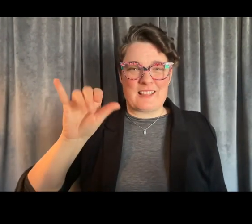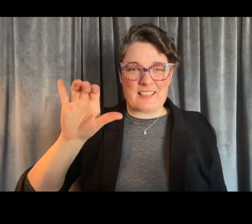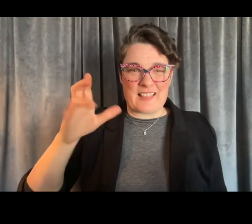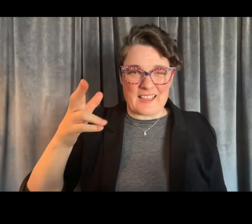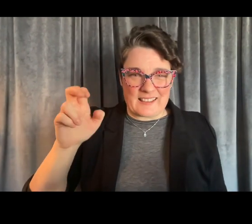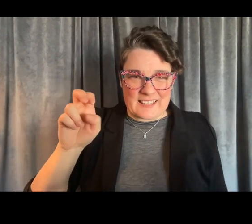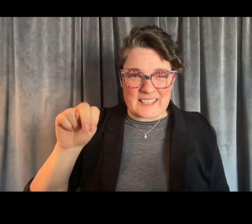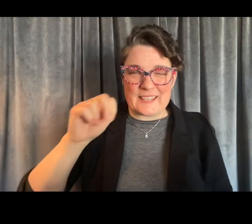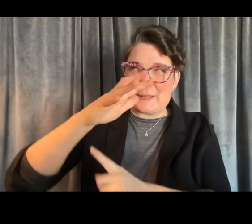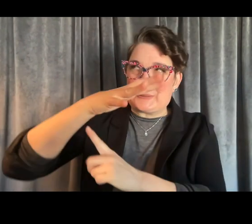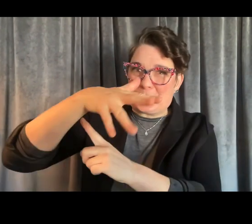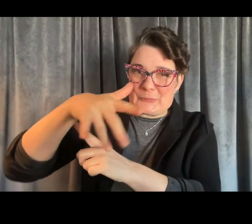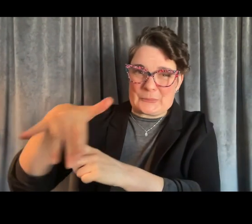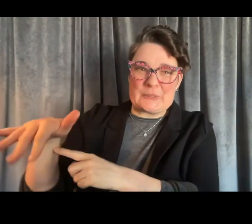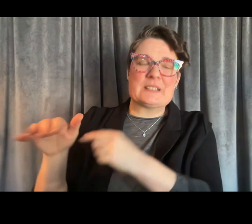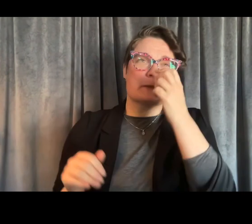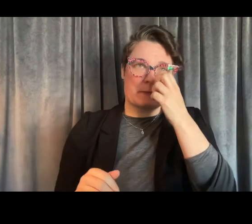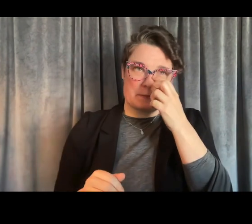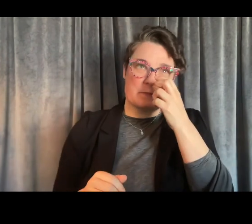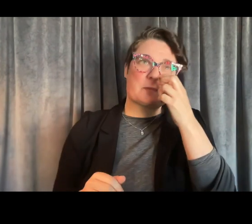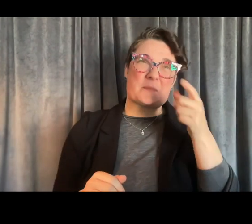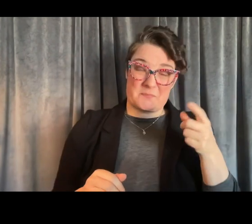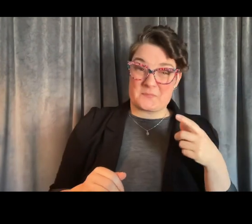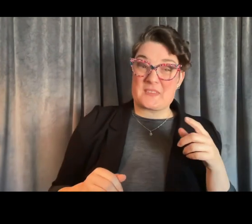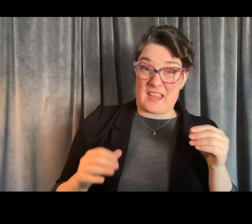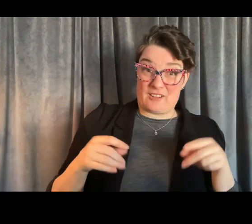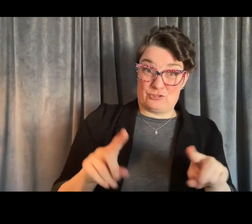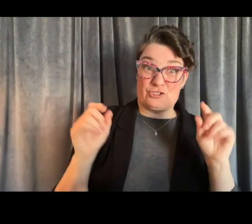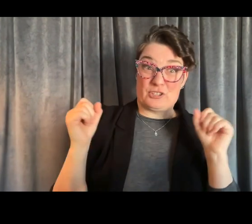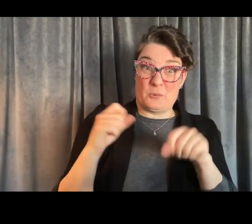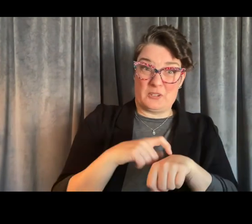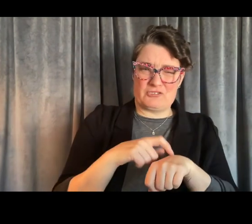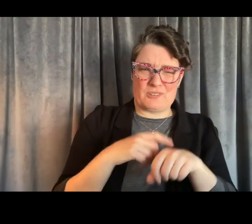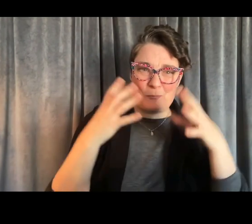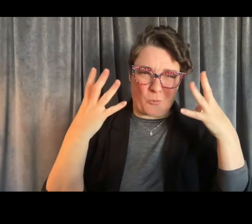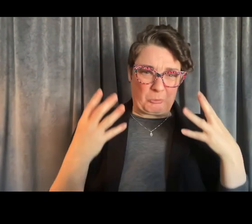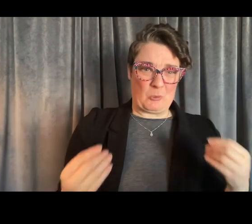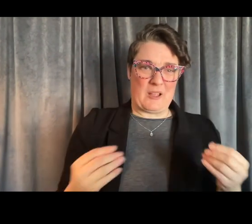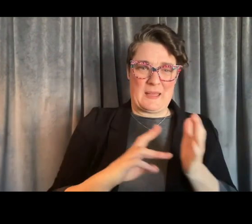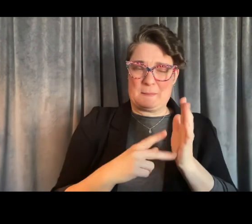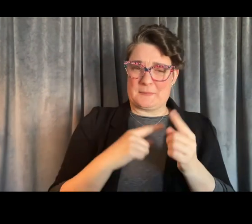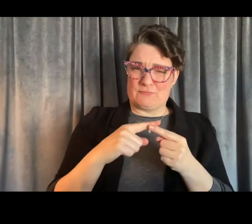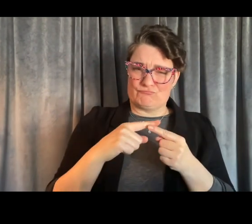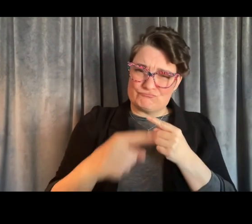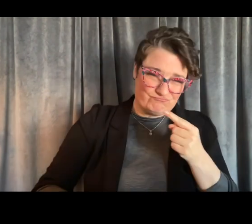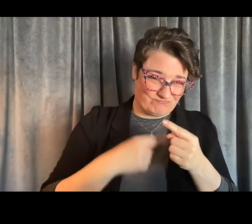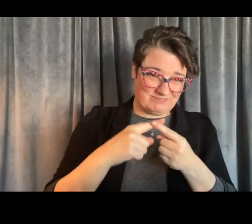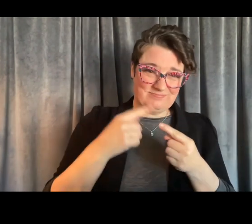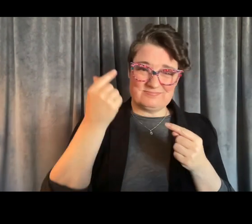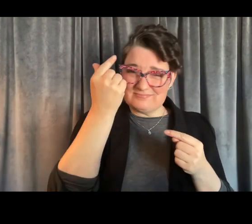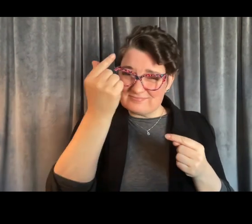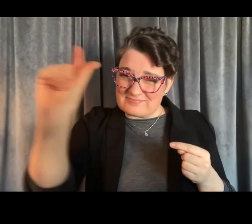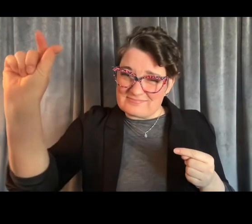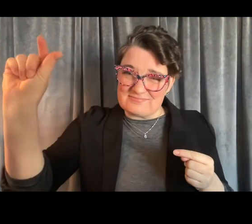And it's so wet in the winter that it's like super green up here all year round.